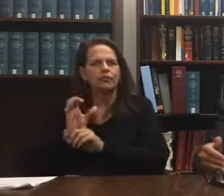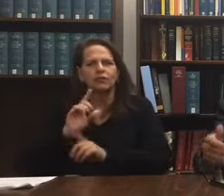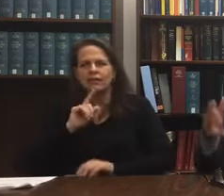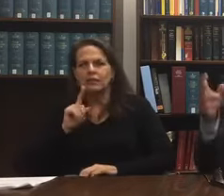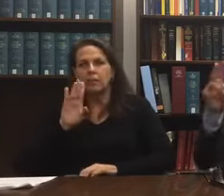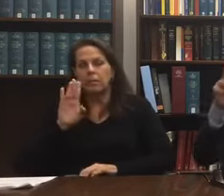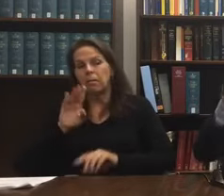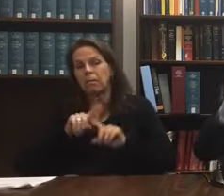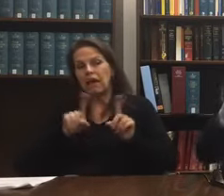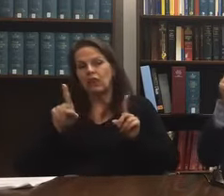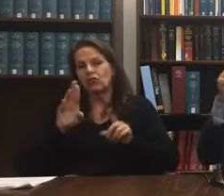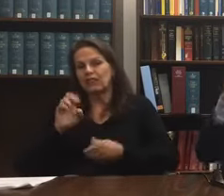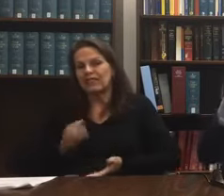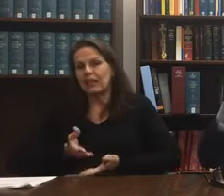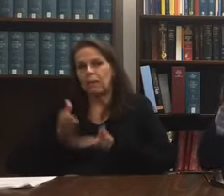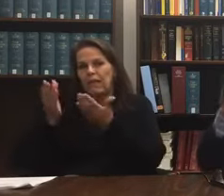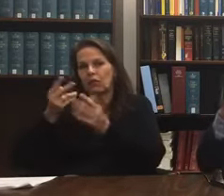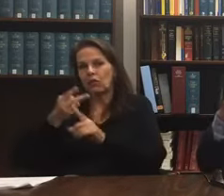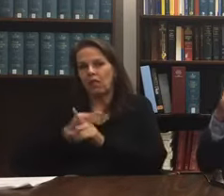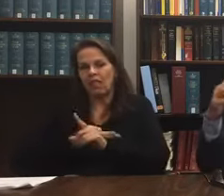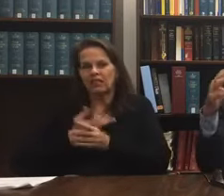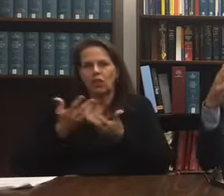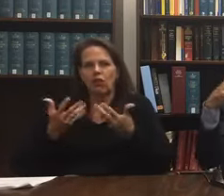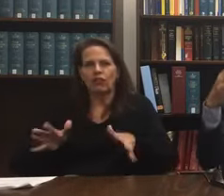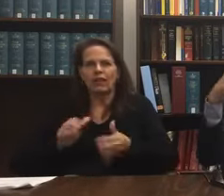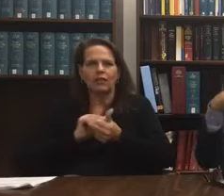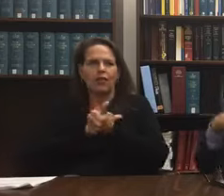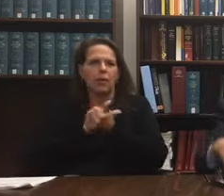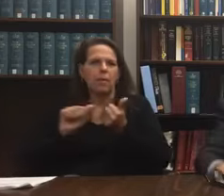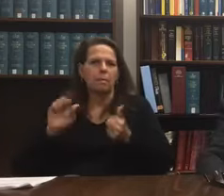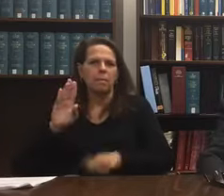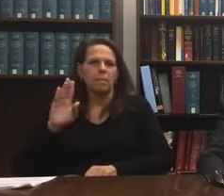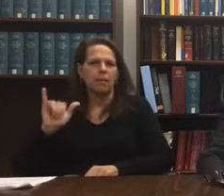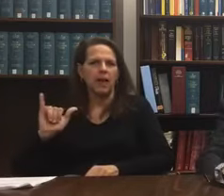because the two months have probably already gone by so it's but don't be